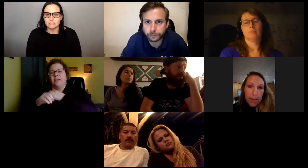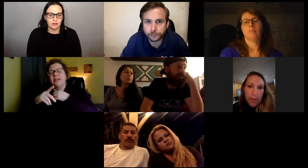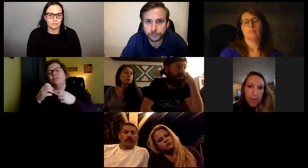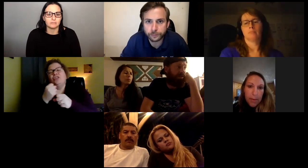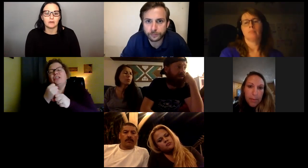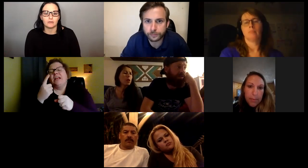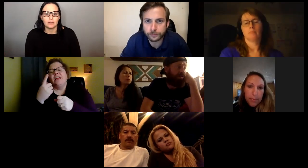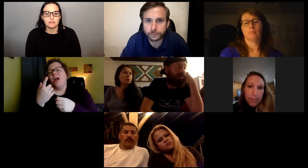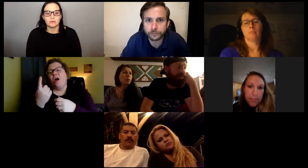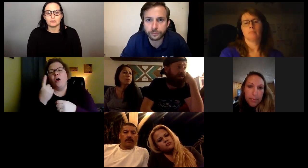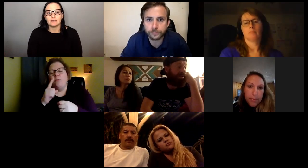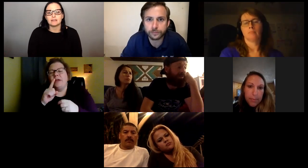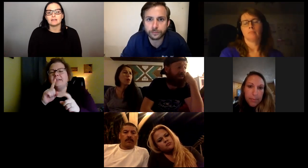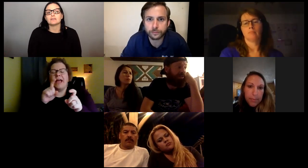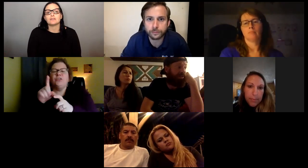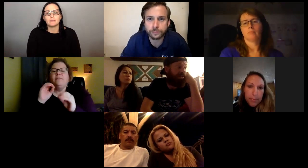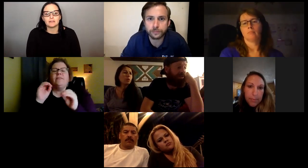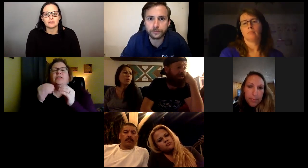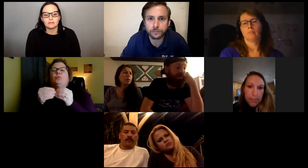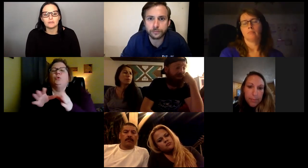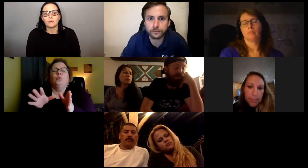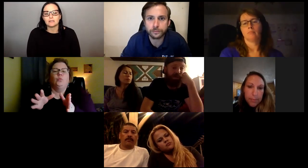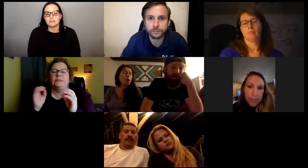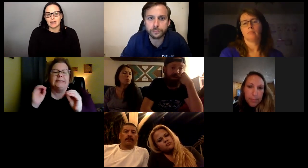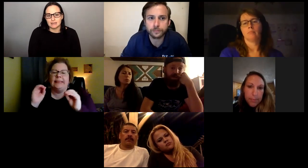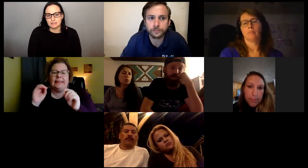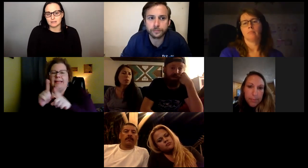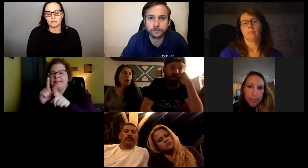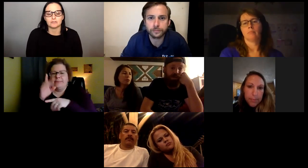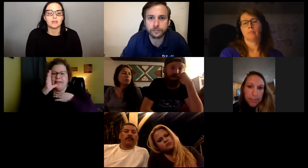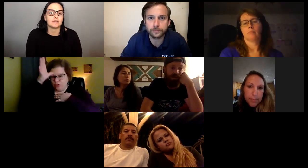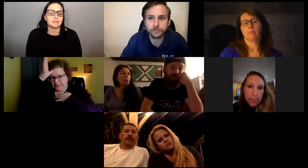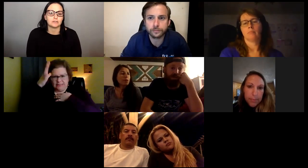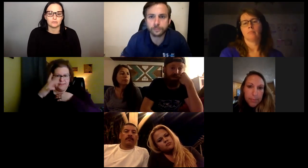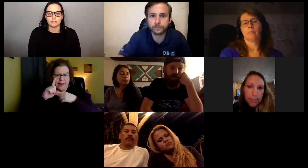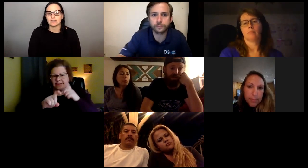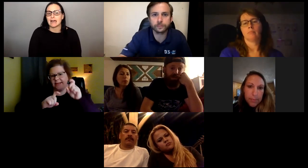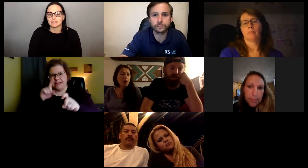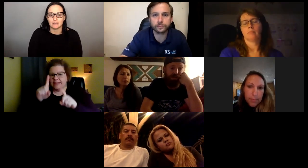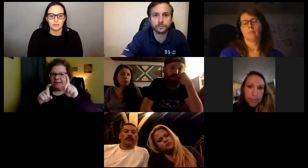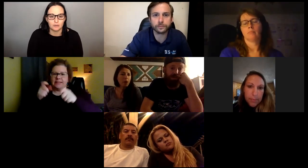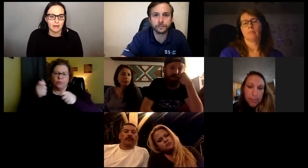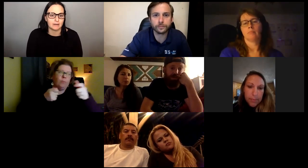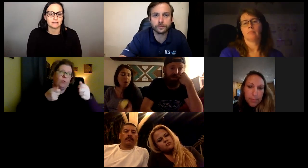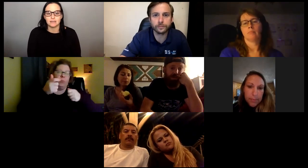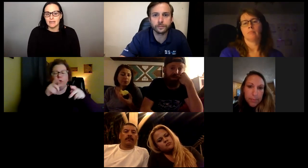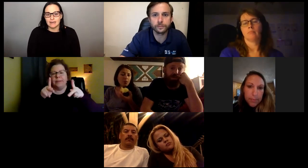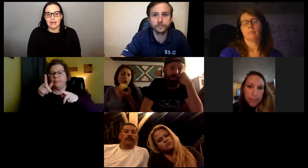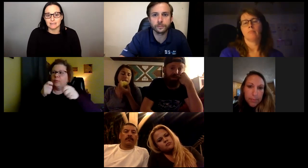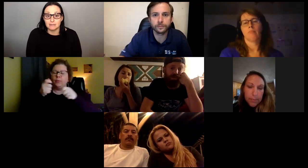um so i mean you always have to ask there's nothing to lose just asking